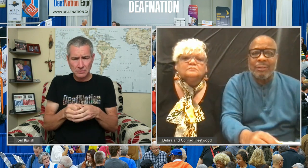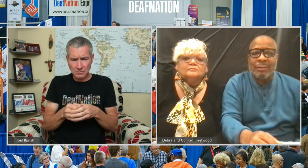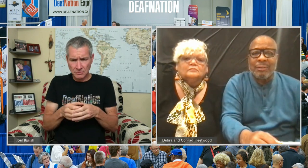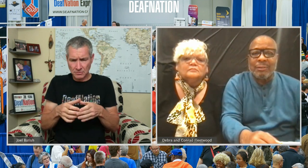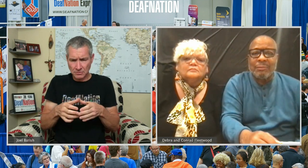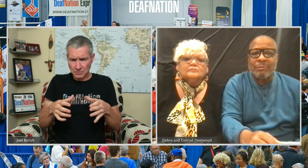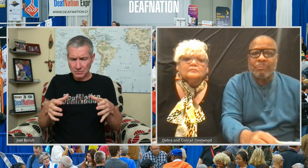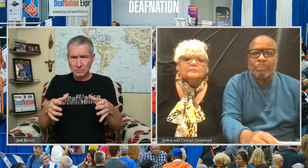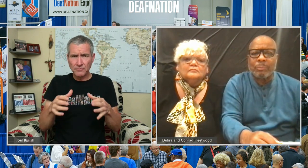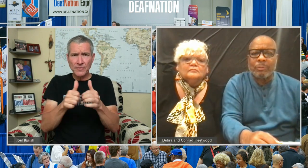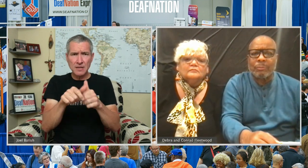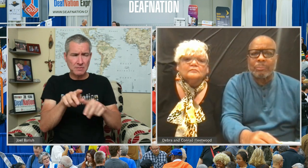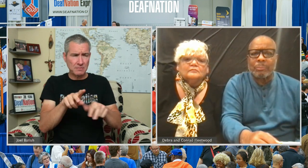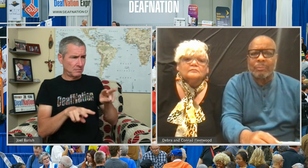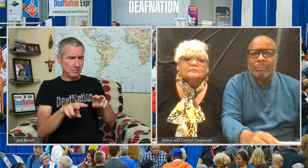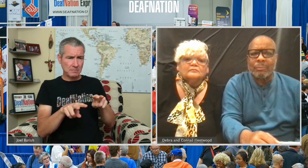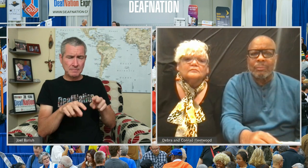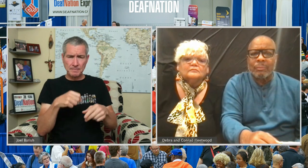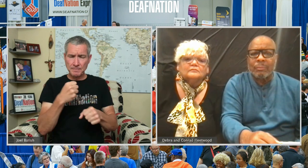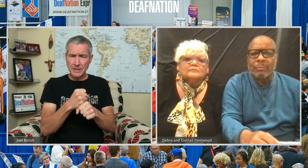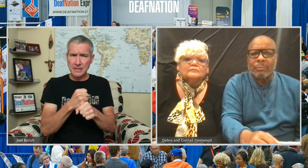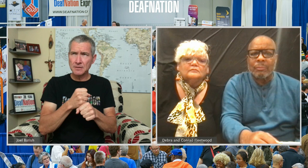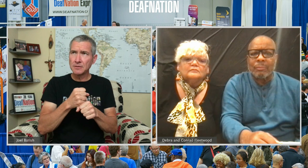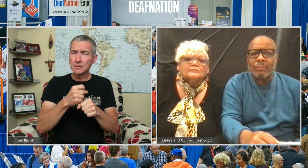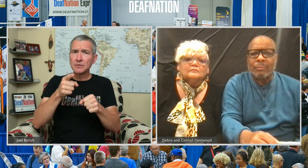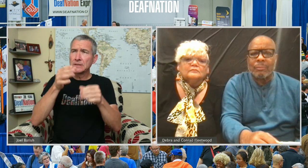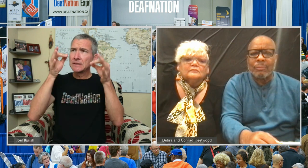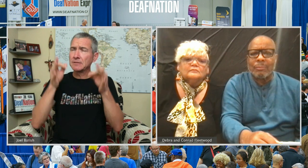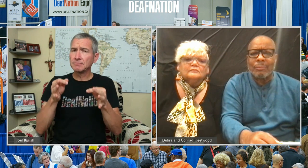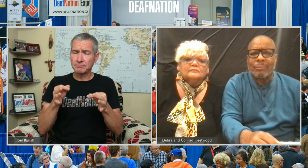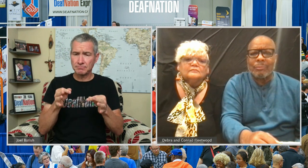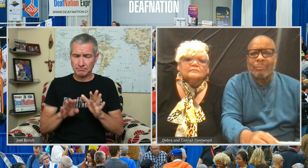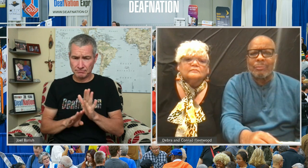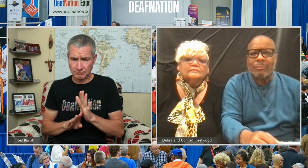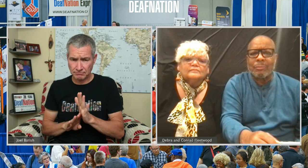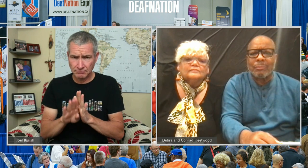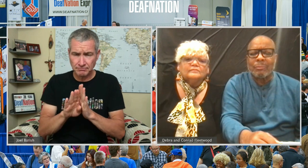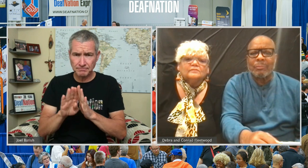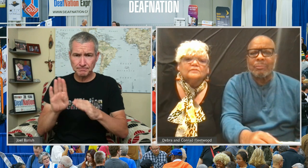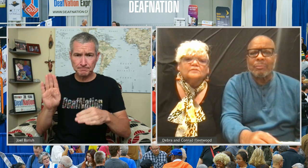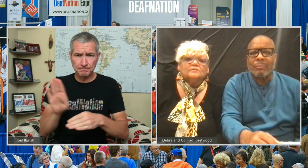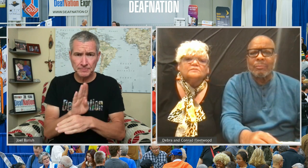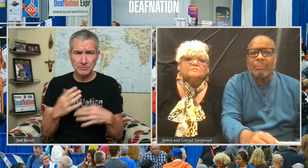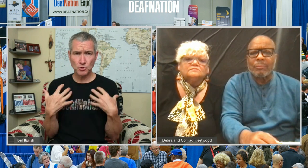business was small and grew bigger. How did you make that decision to grow the business,